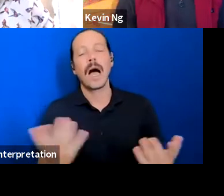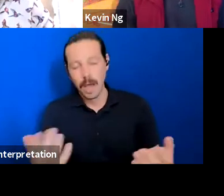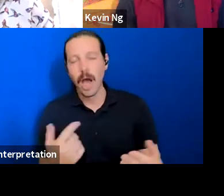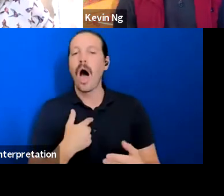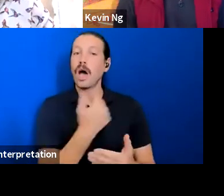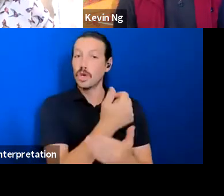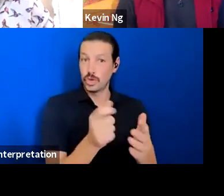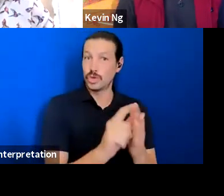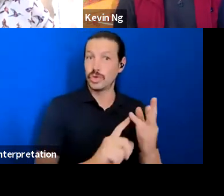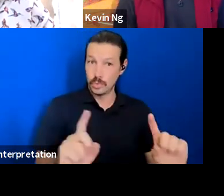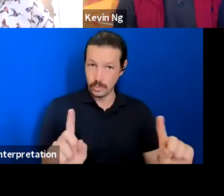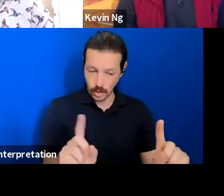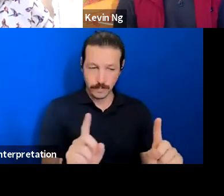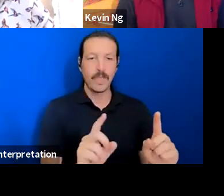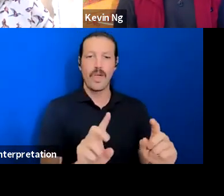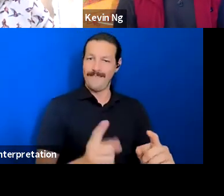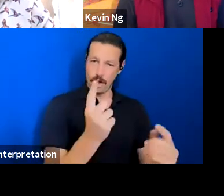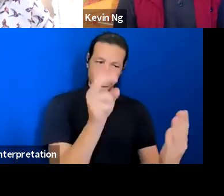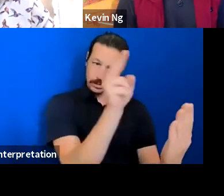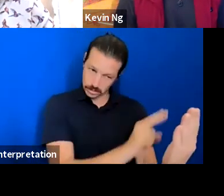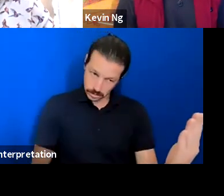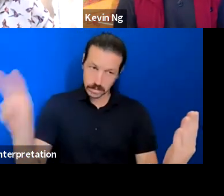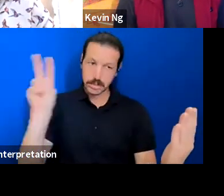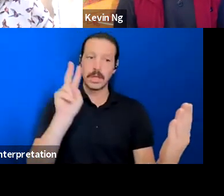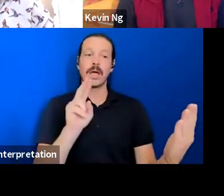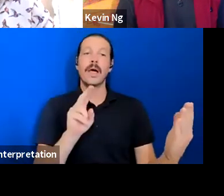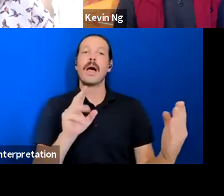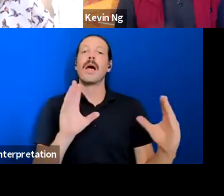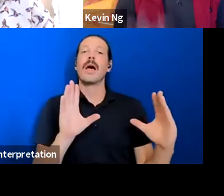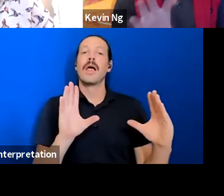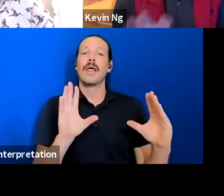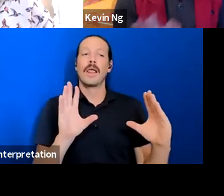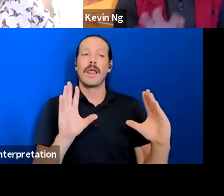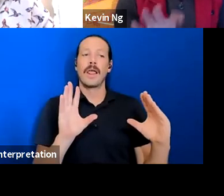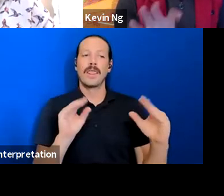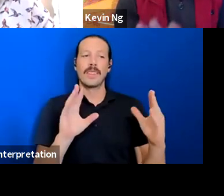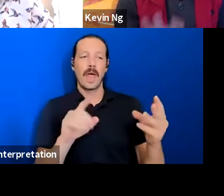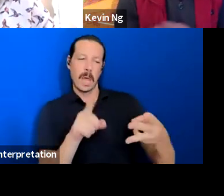lot of my energies in looking at the middle third I find is really interesting, about why